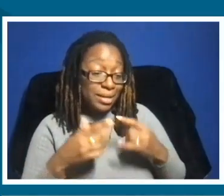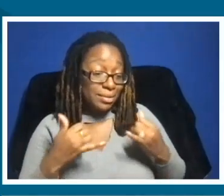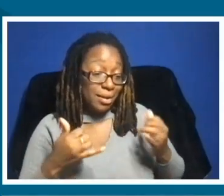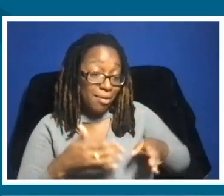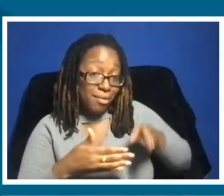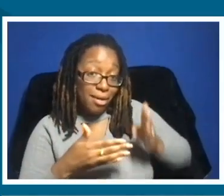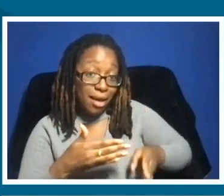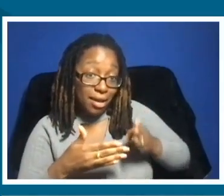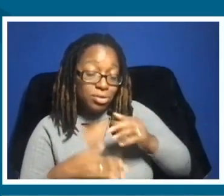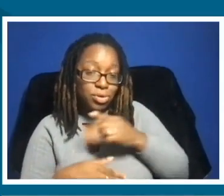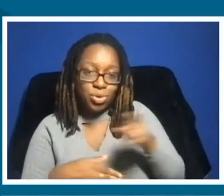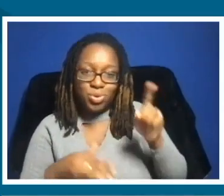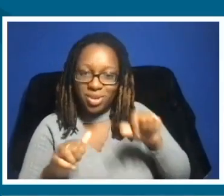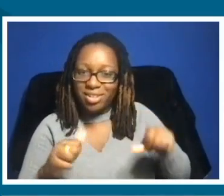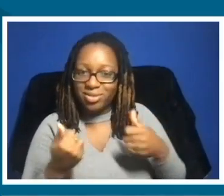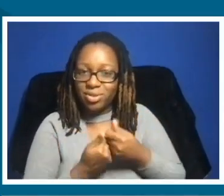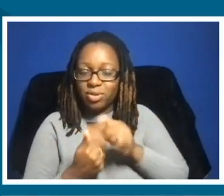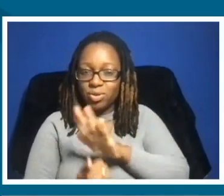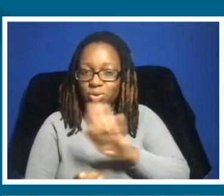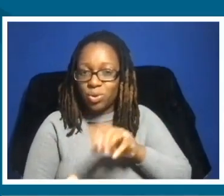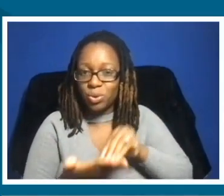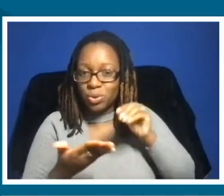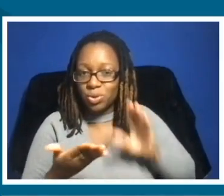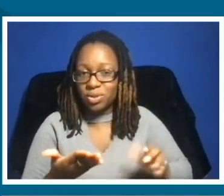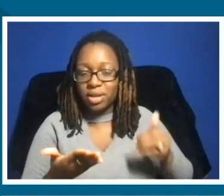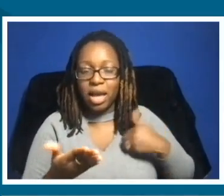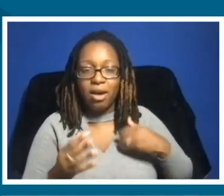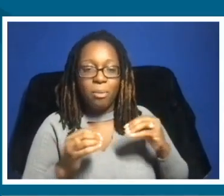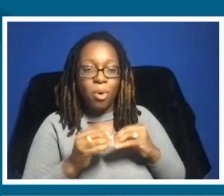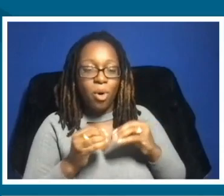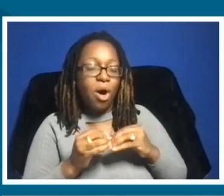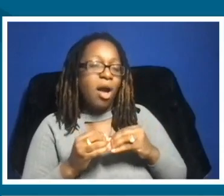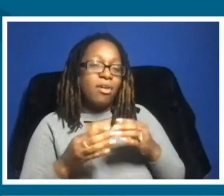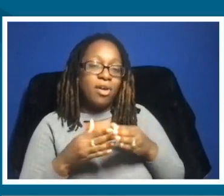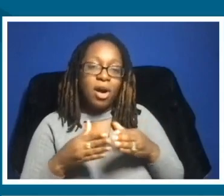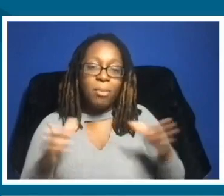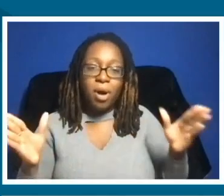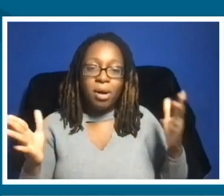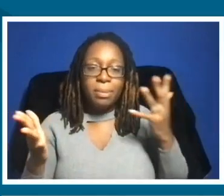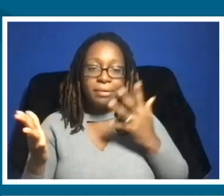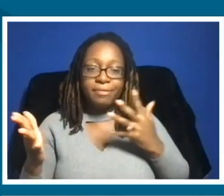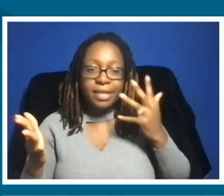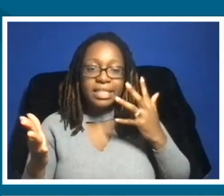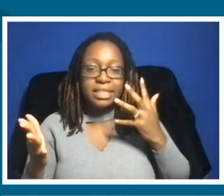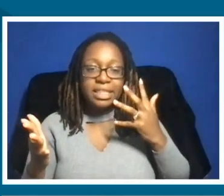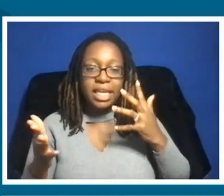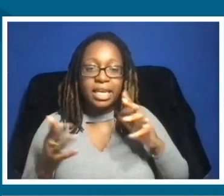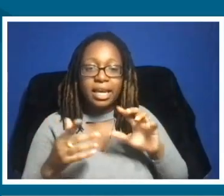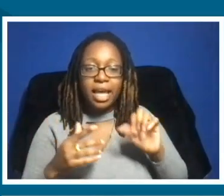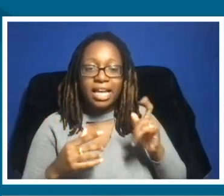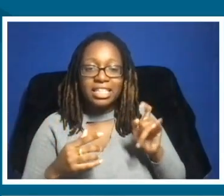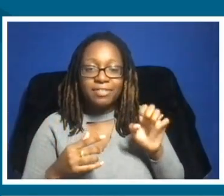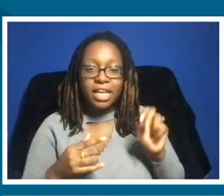challenge your students to create a public-facing activation of a community space